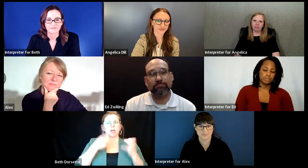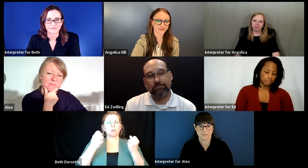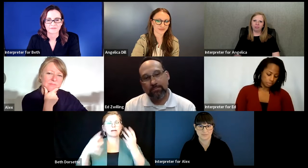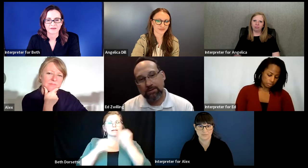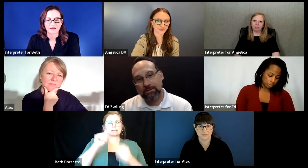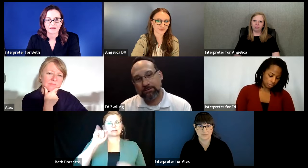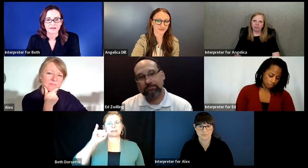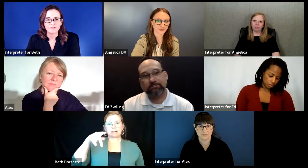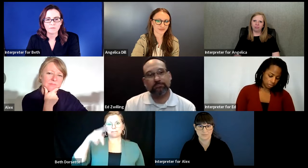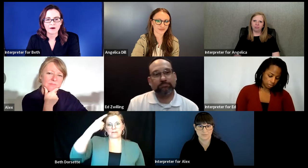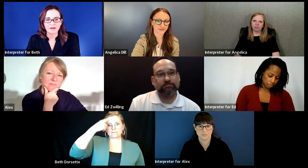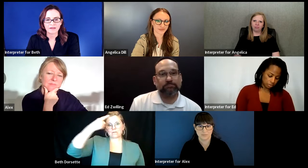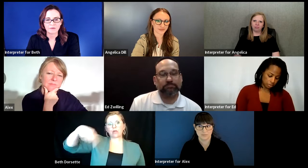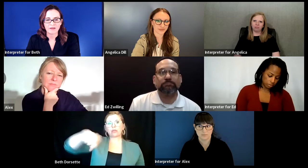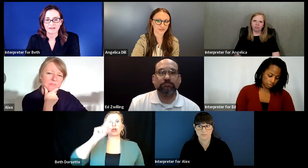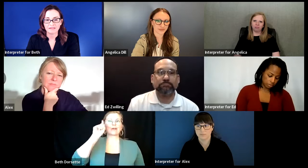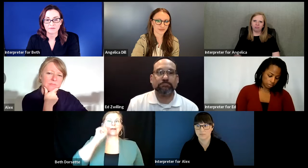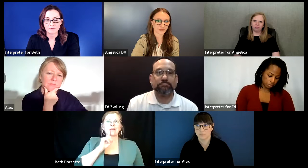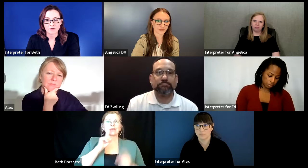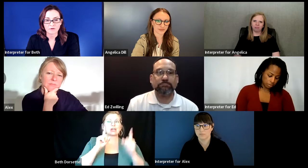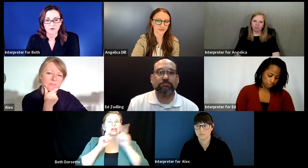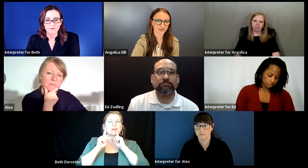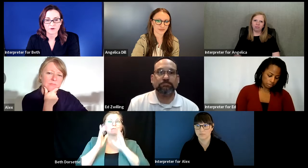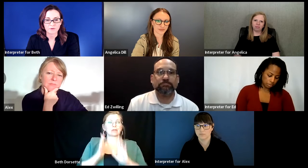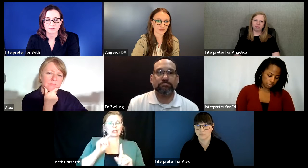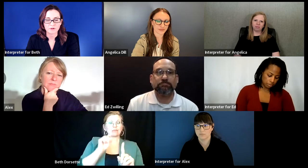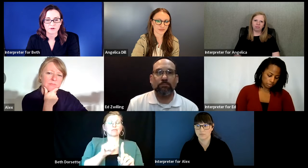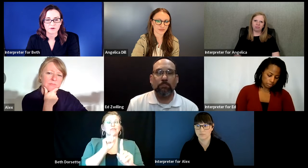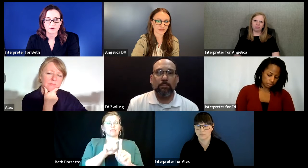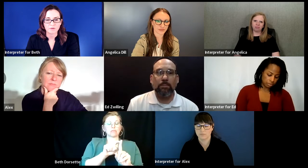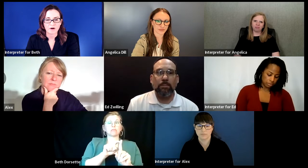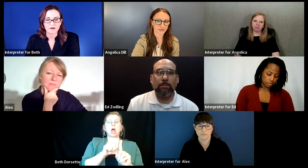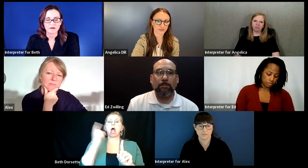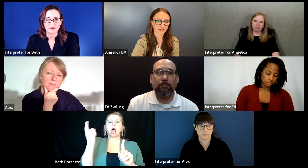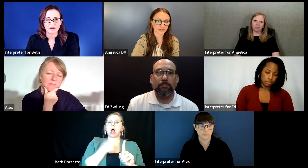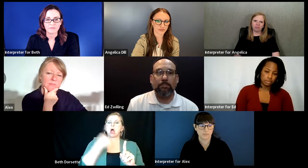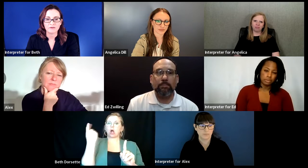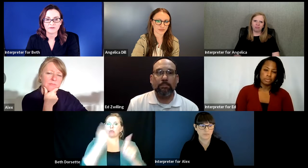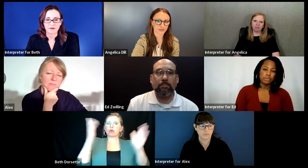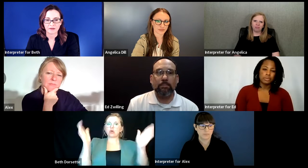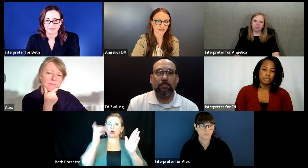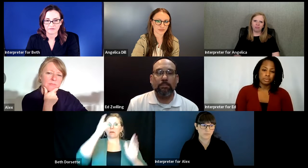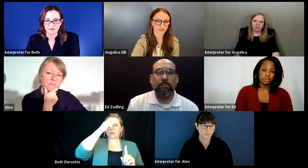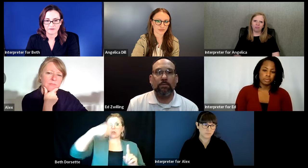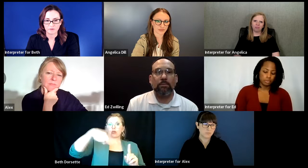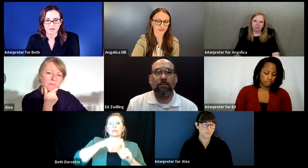If you don't mind, I want to add a tip, also, for those who are interviewing Deaf individuals.